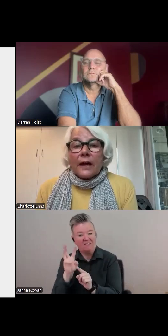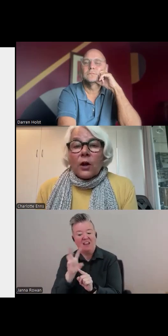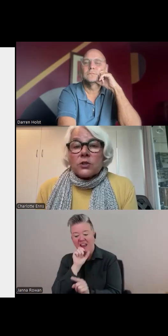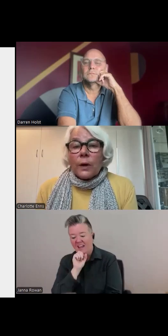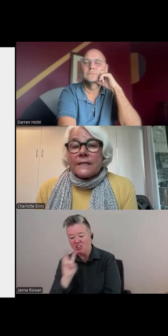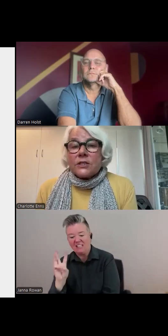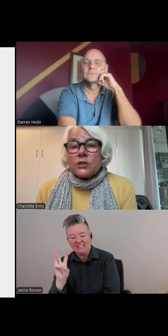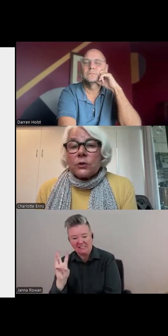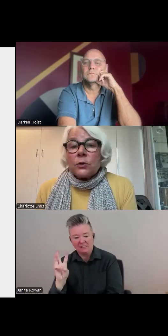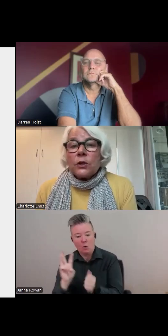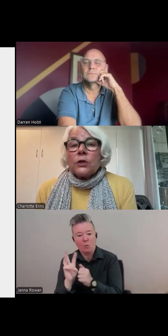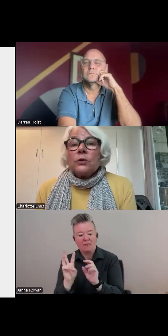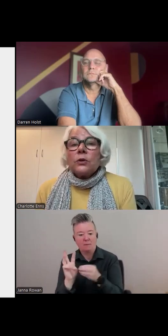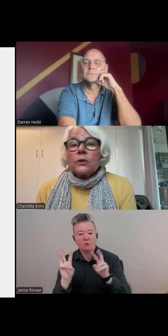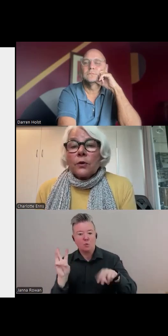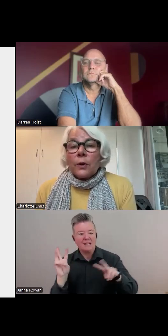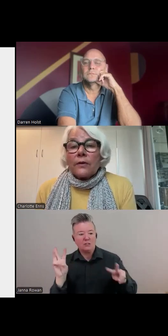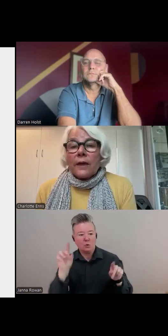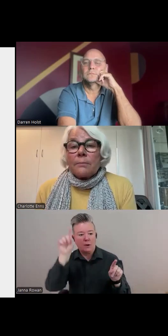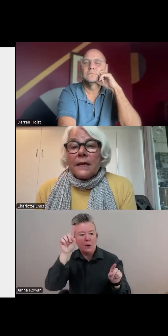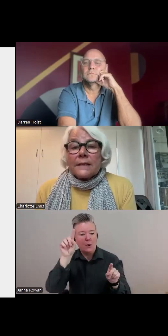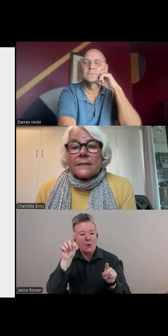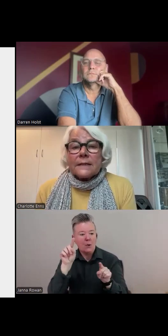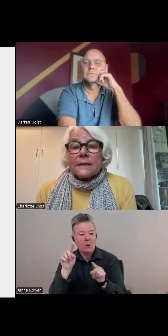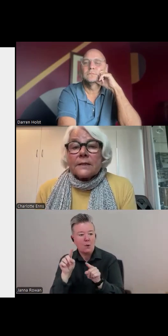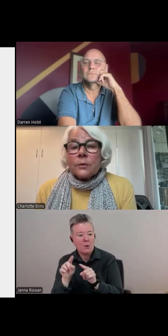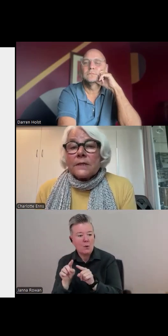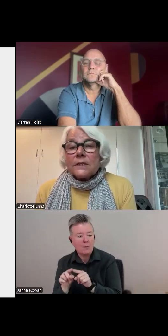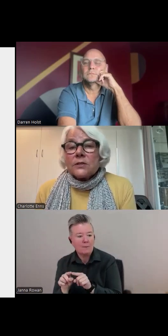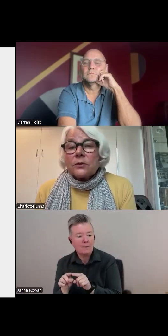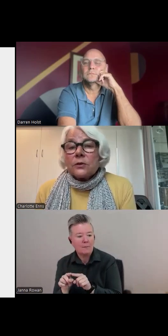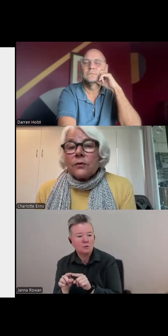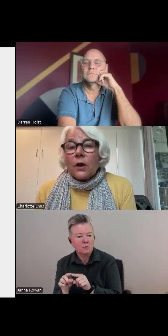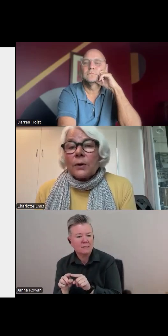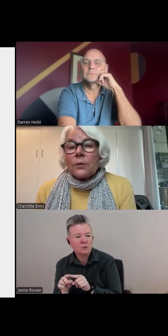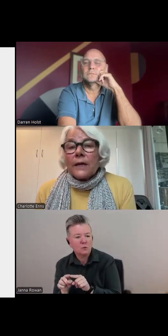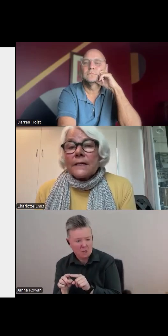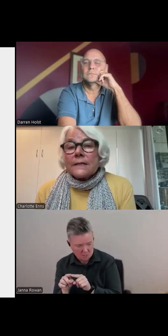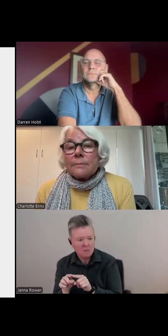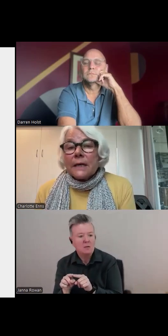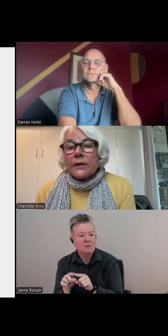So if it's a six year old child that got 22, you look for where they meet, 22,